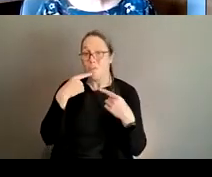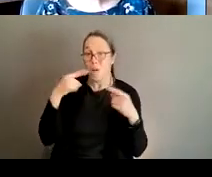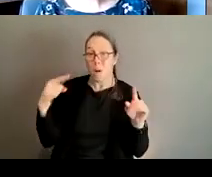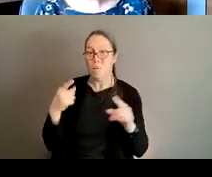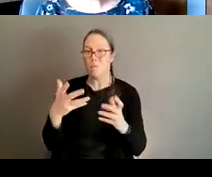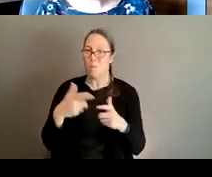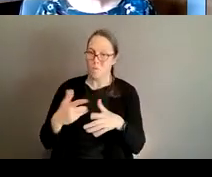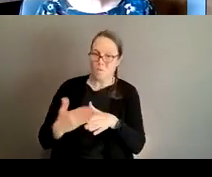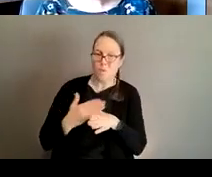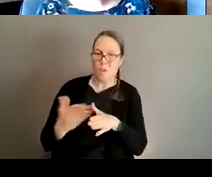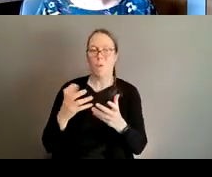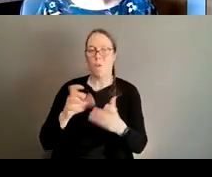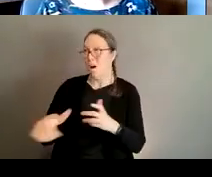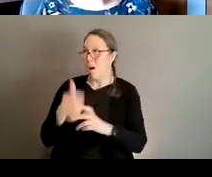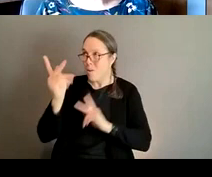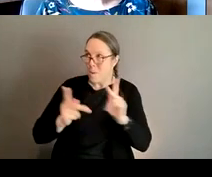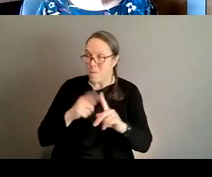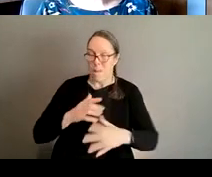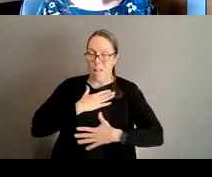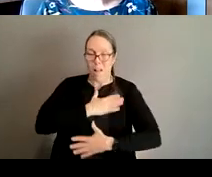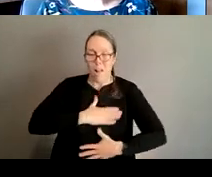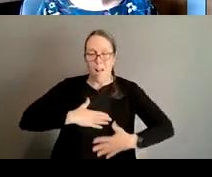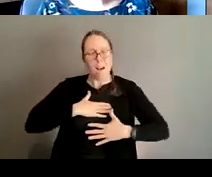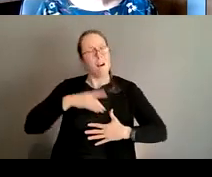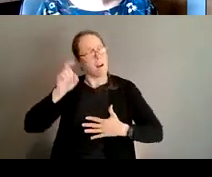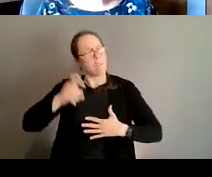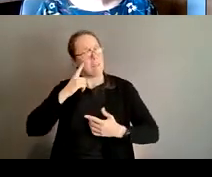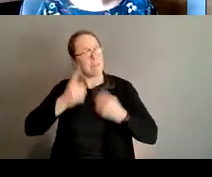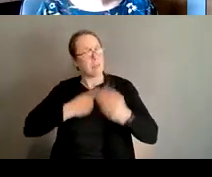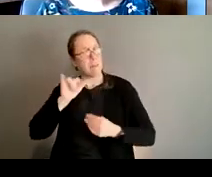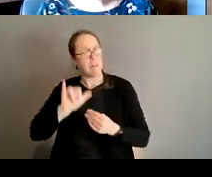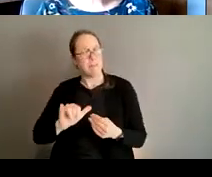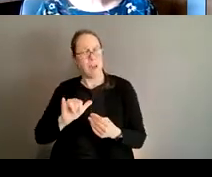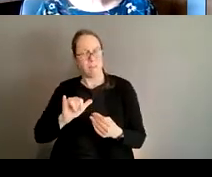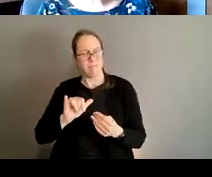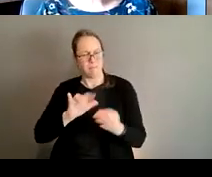other people enjoy, you need to think about that mixed bag of people or your audience